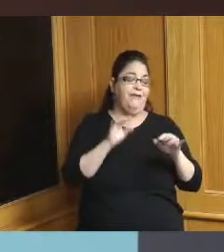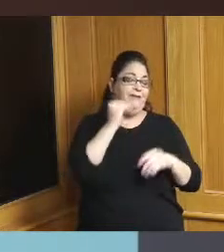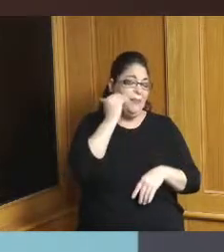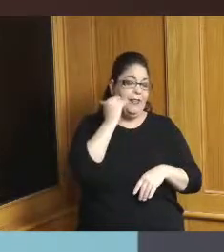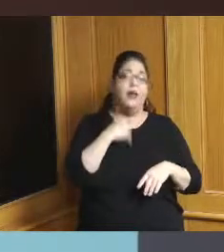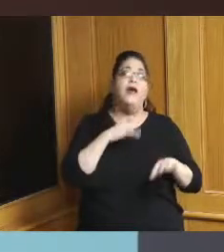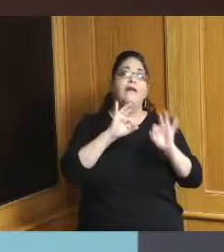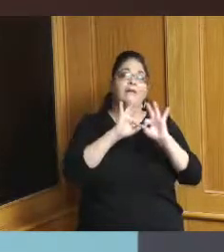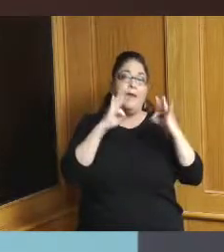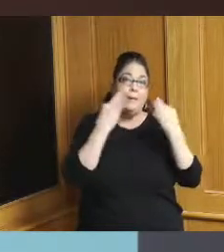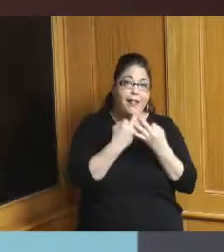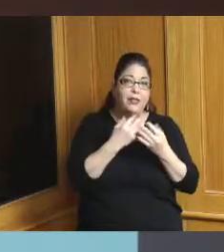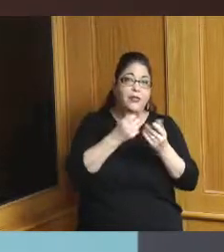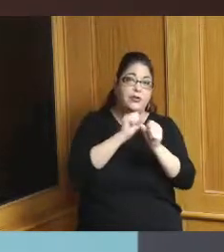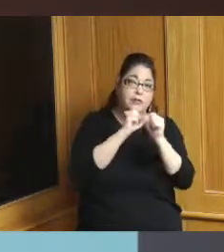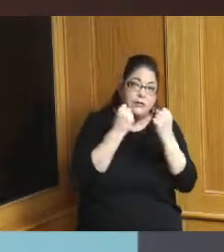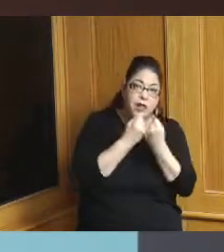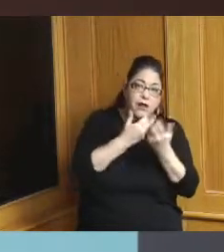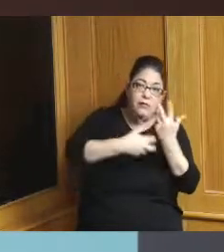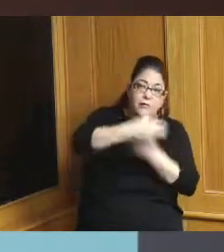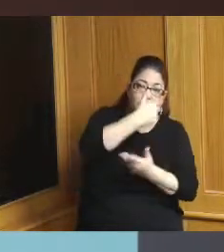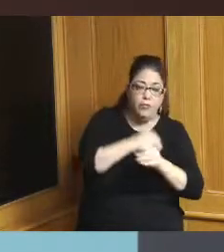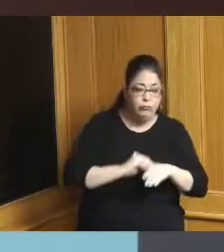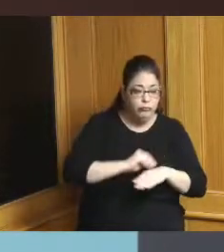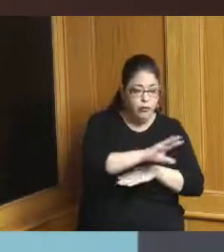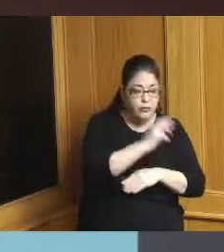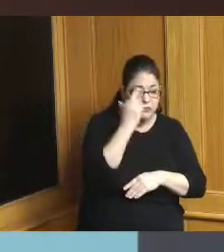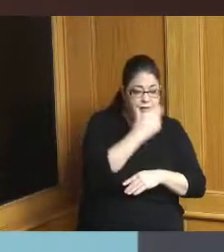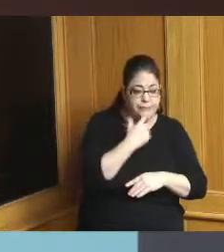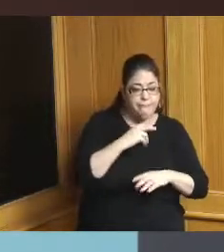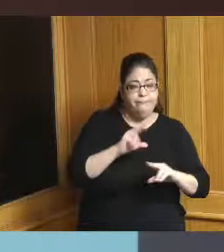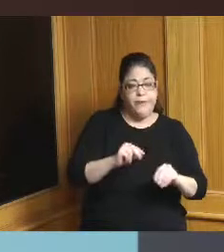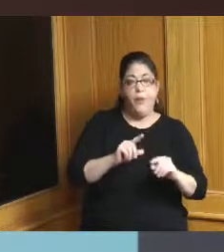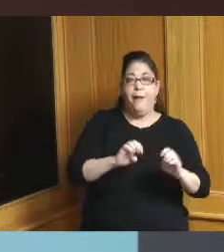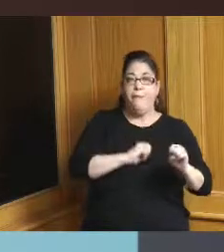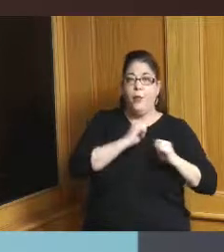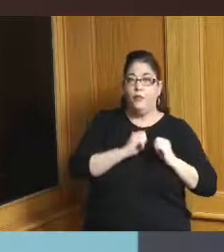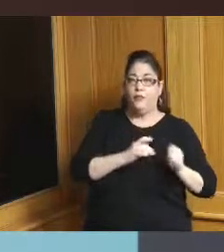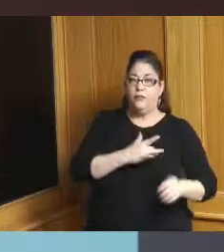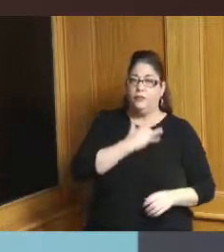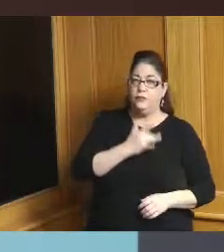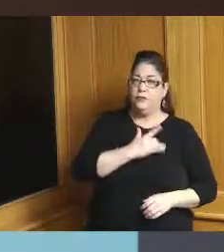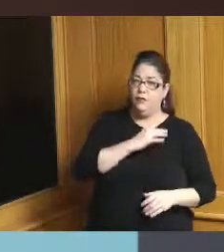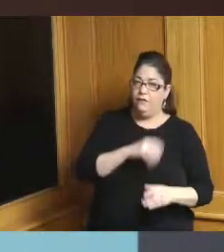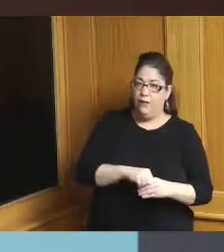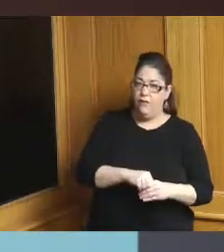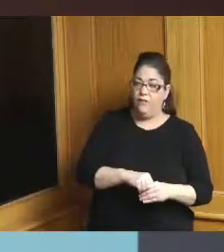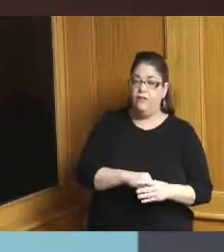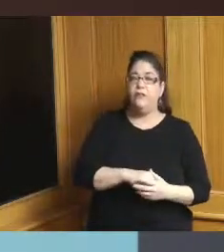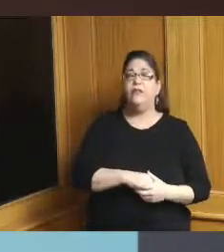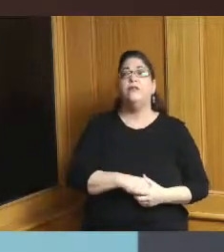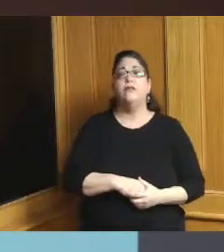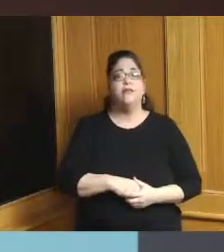or of societal elements and so emotional elements and when you talk about reproduction it is truly